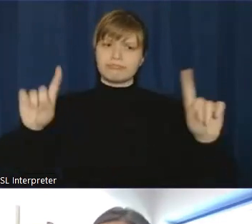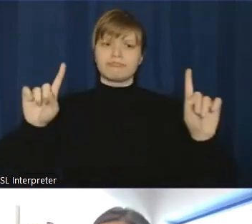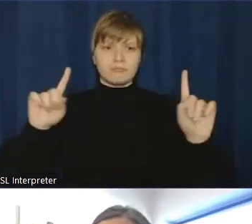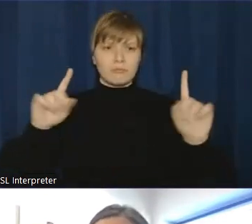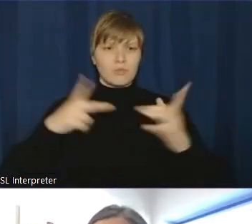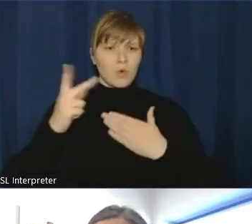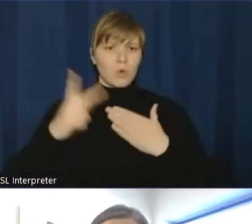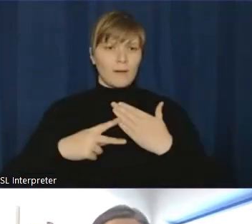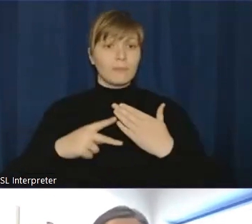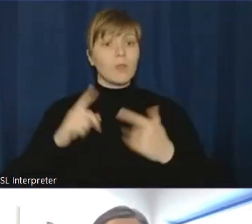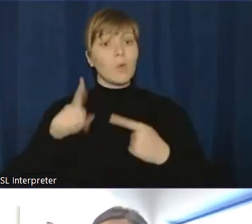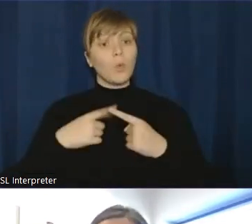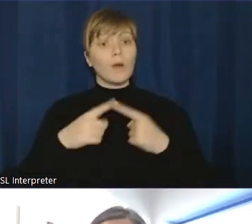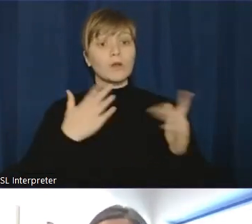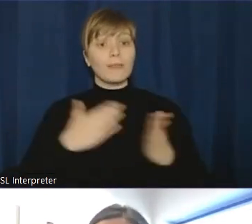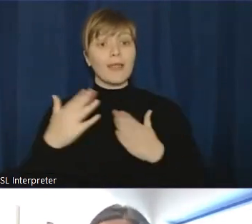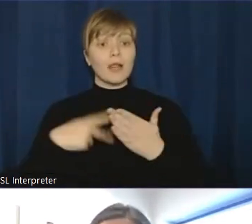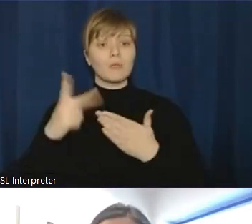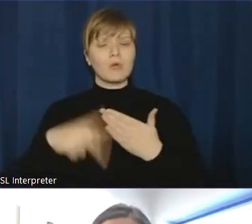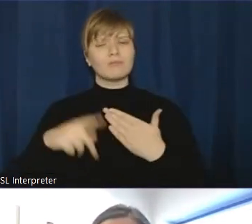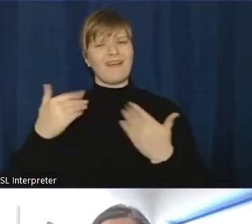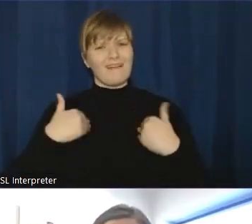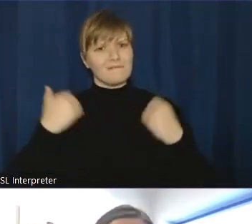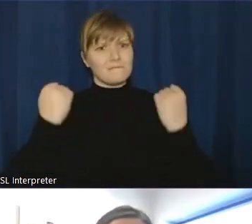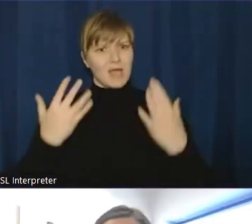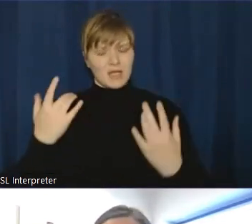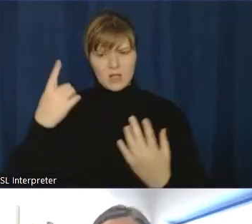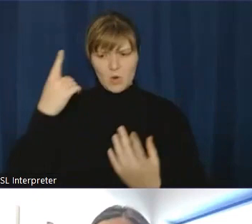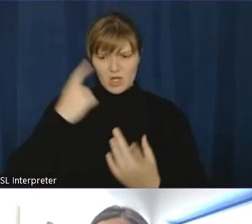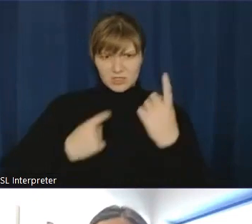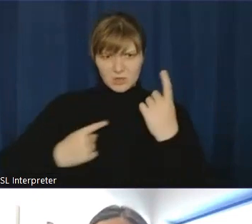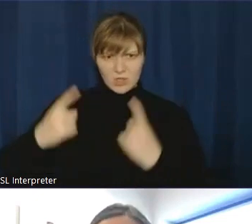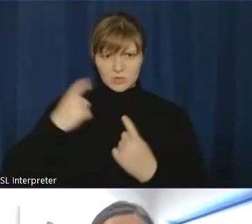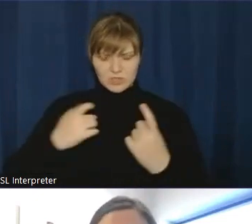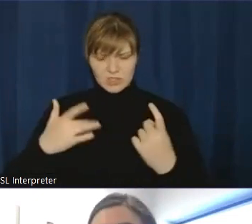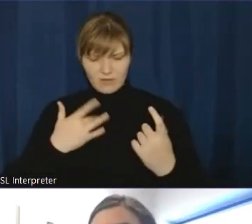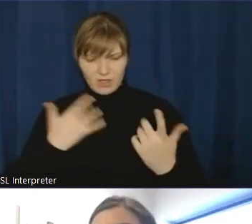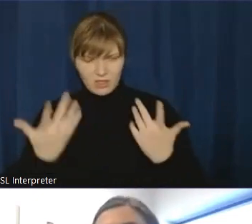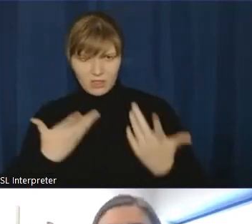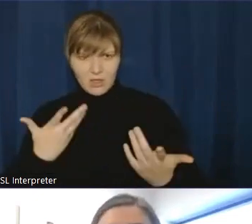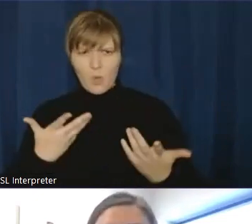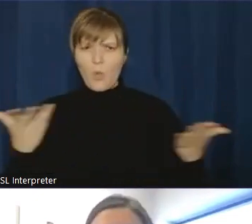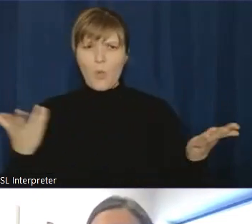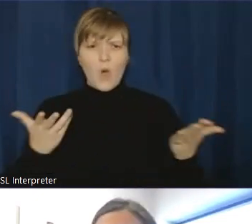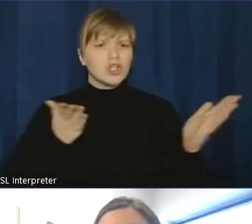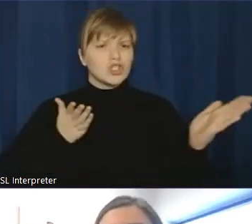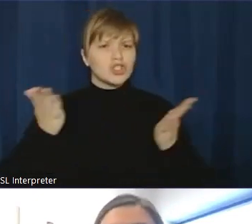planning a program there are so many questions, like “What are the service times? What are the key